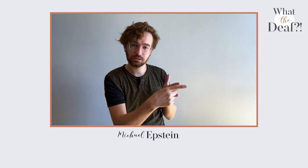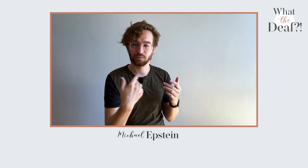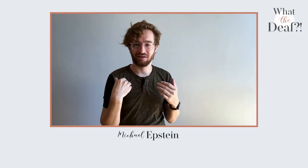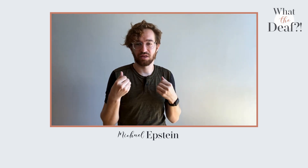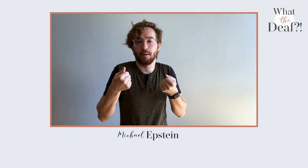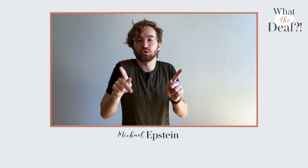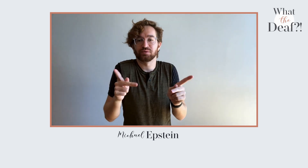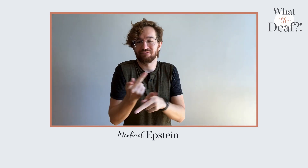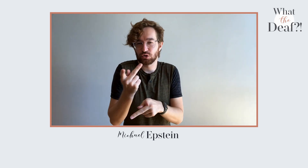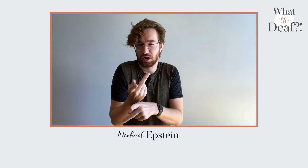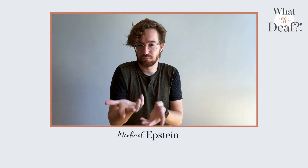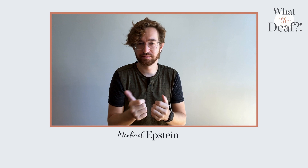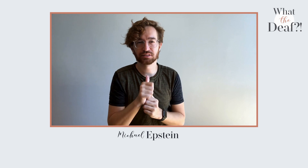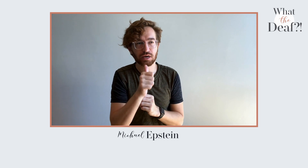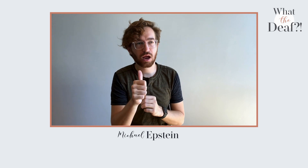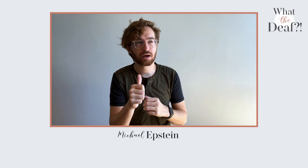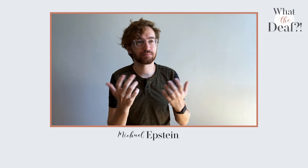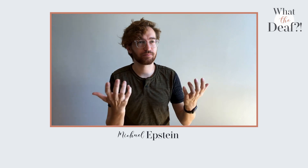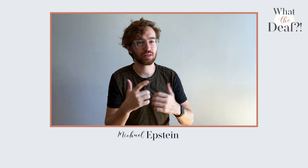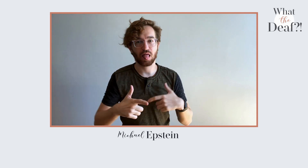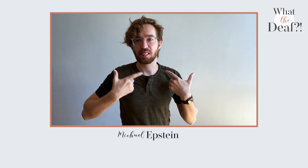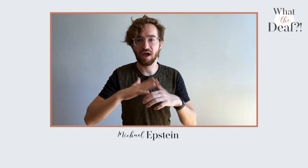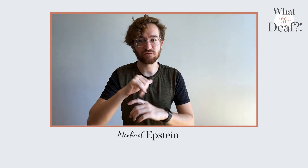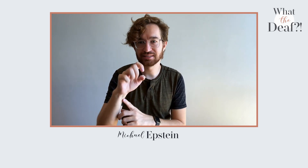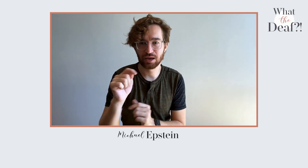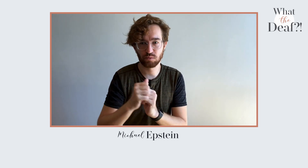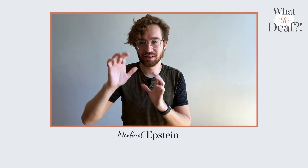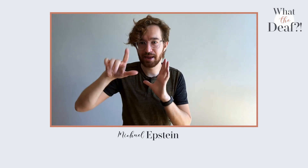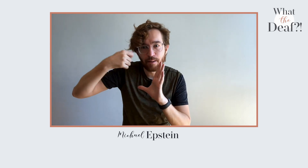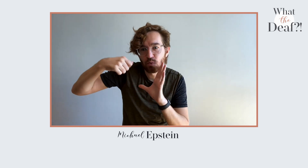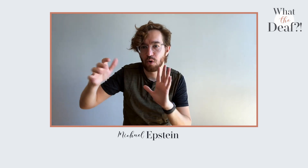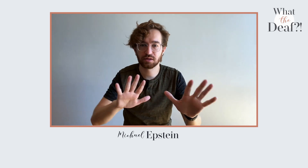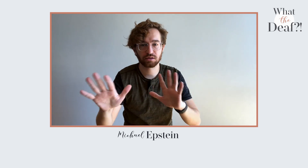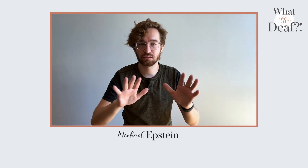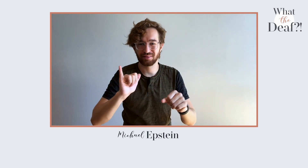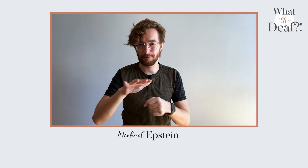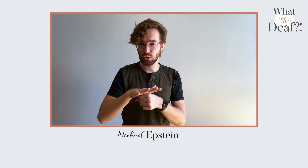and we have an opportunity to communicate and work things out. If I'm live on set with a variety of different people,